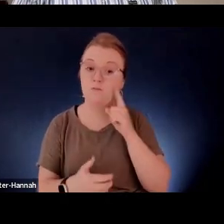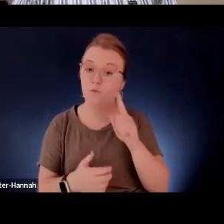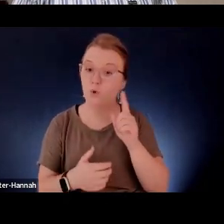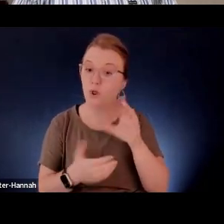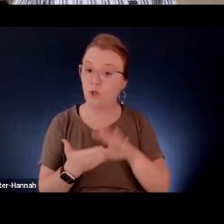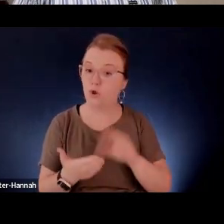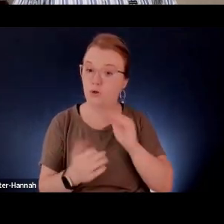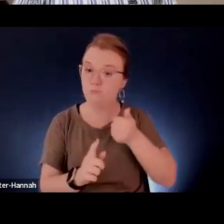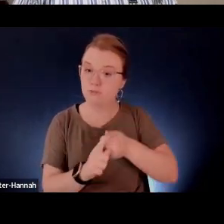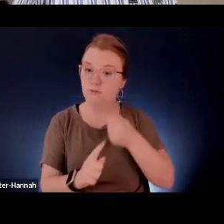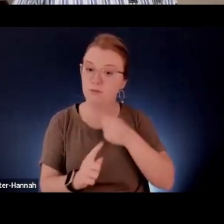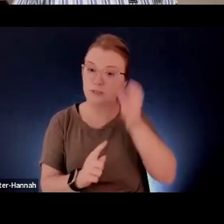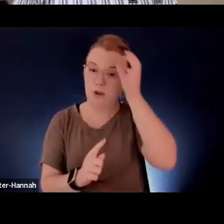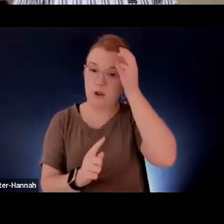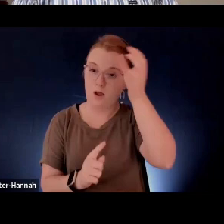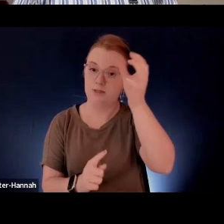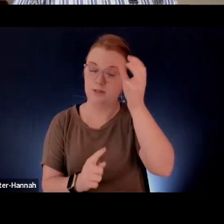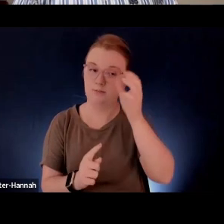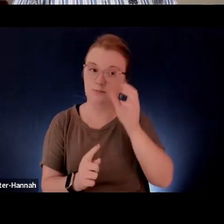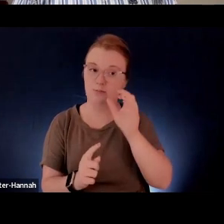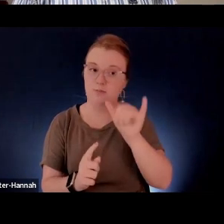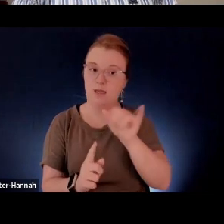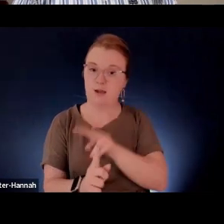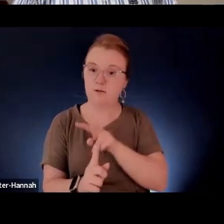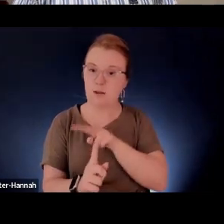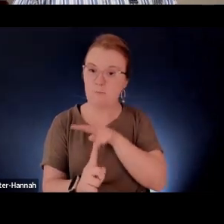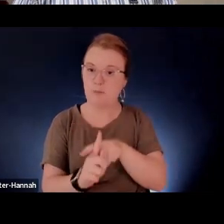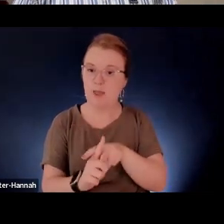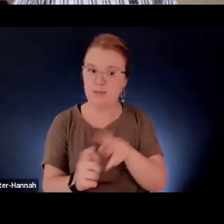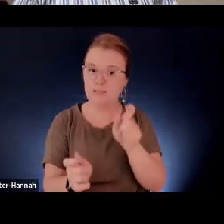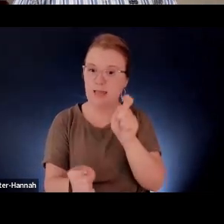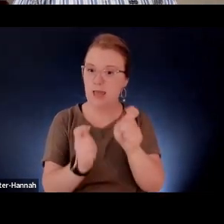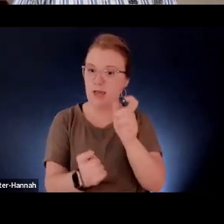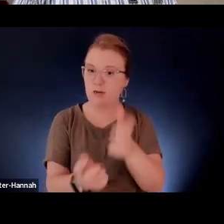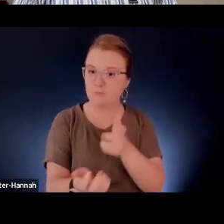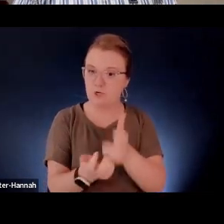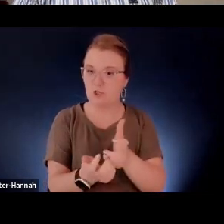that applies adaptations to a...